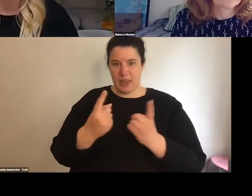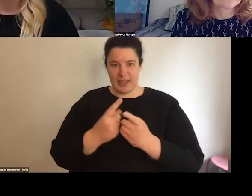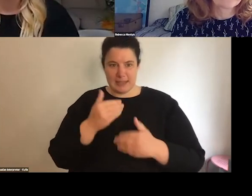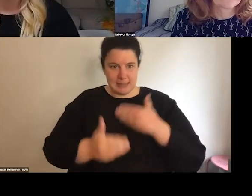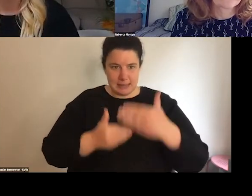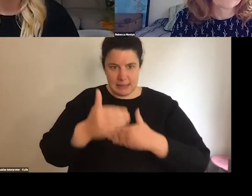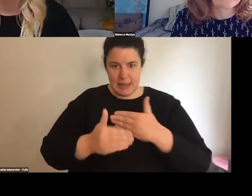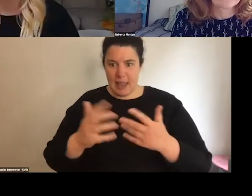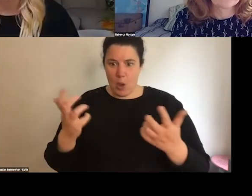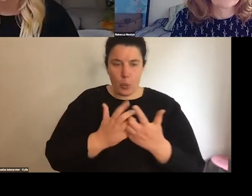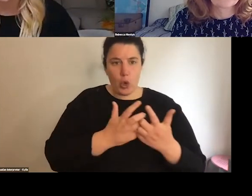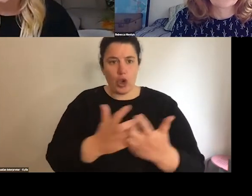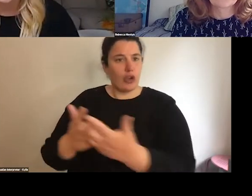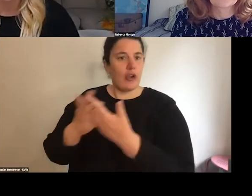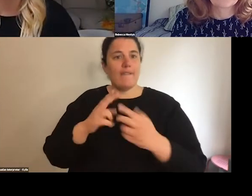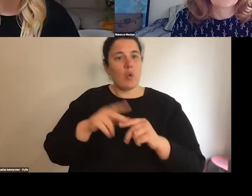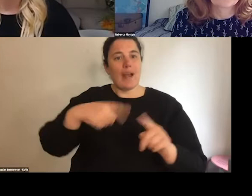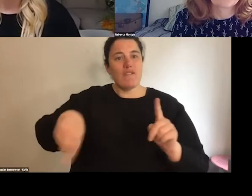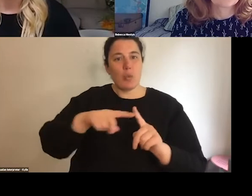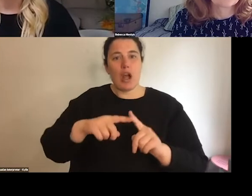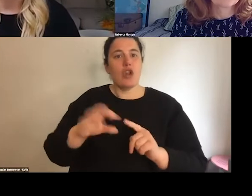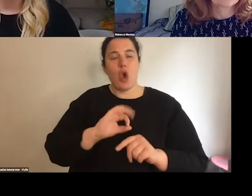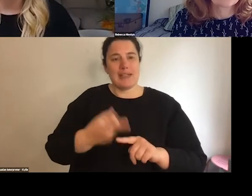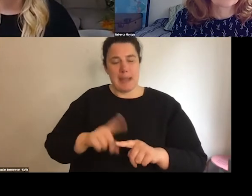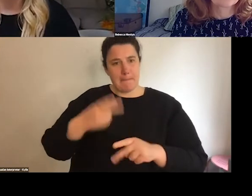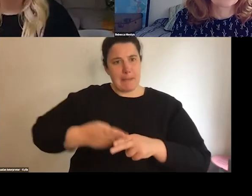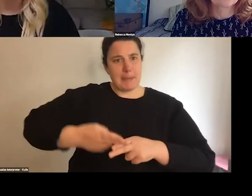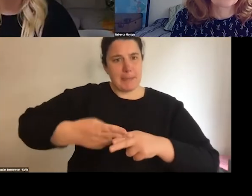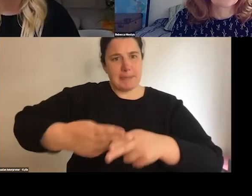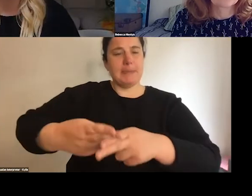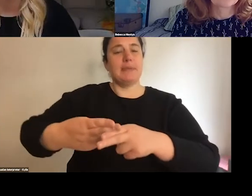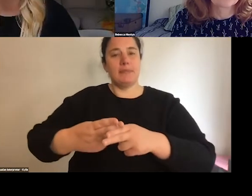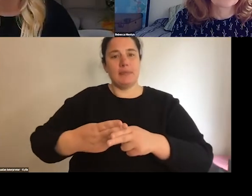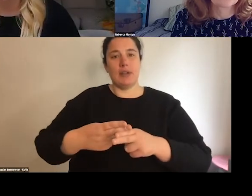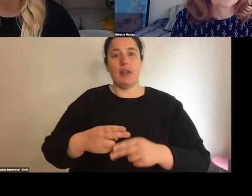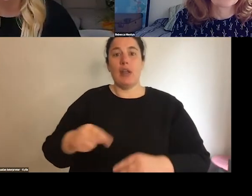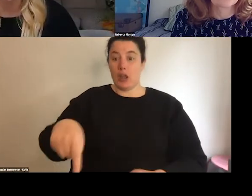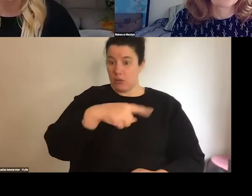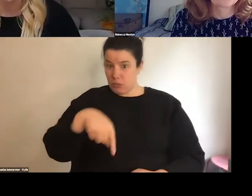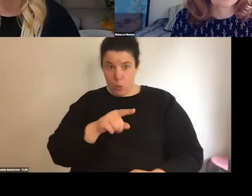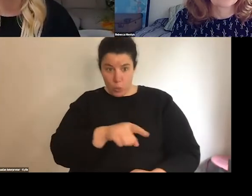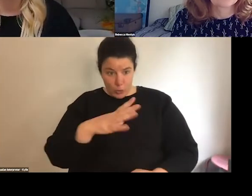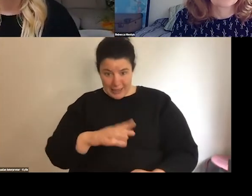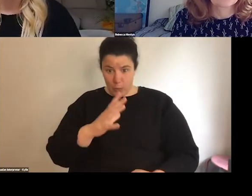rather than a pace that is expected and taking everyone's time constraints into account.